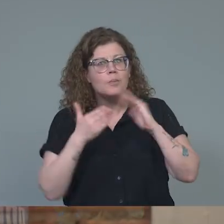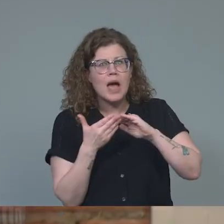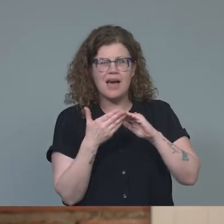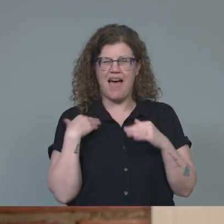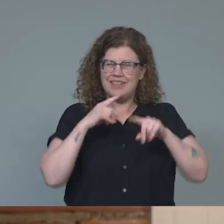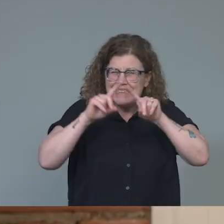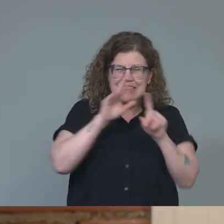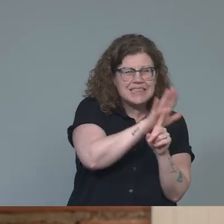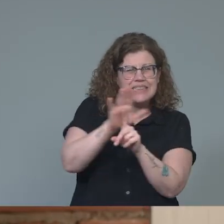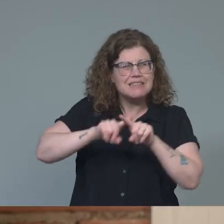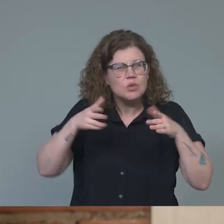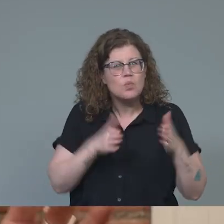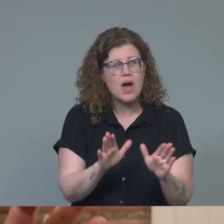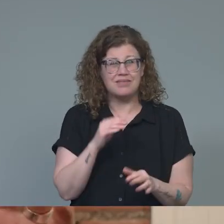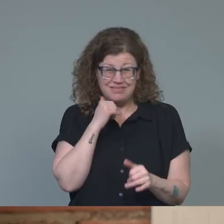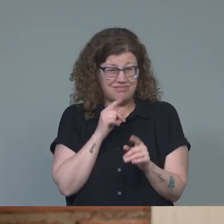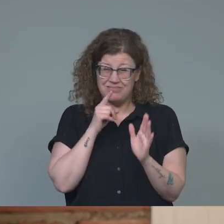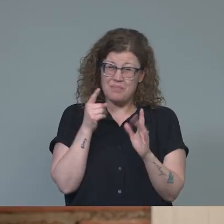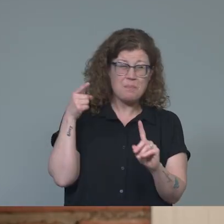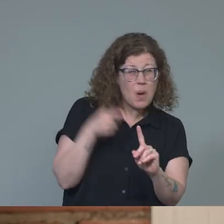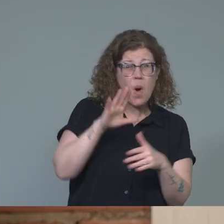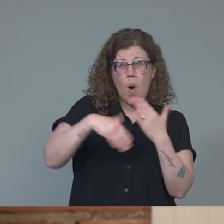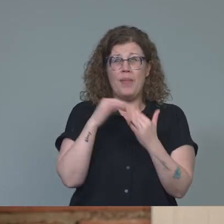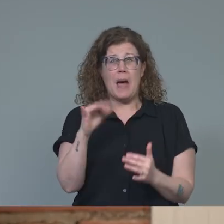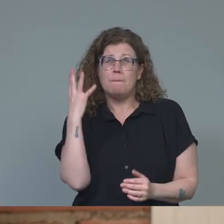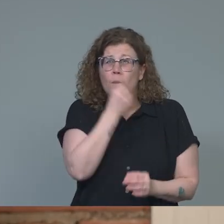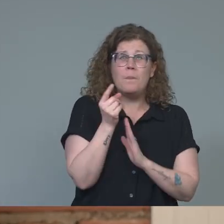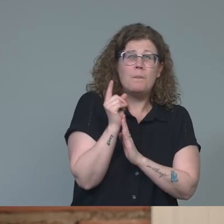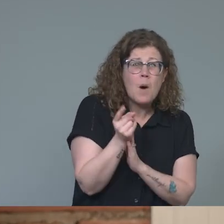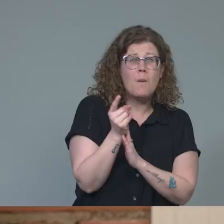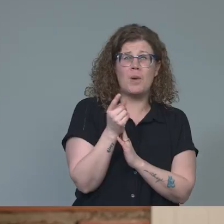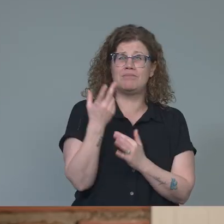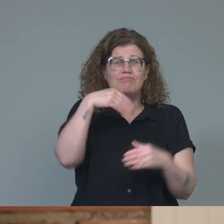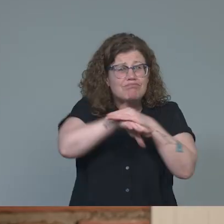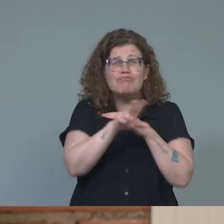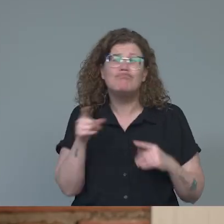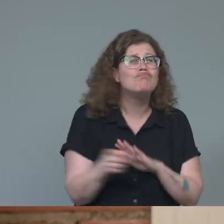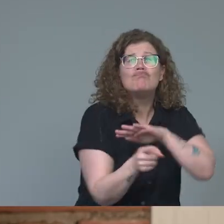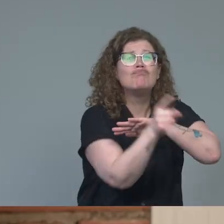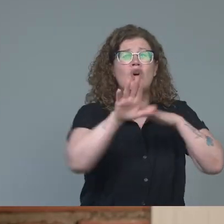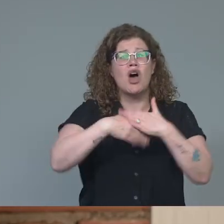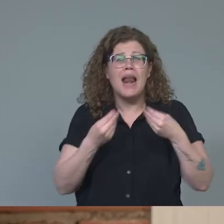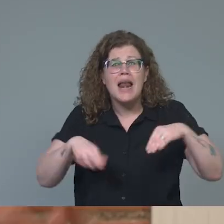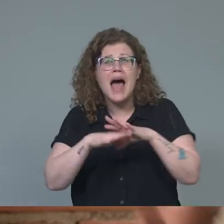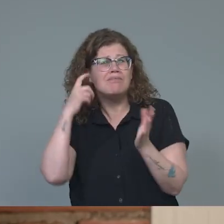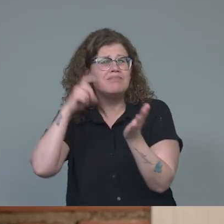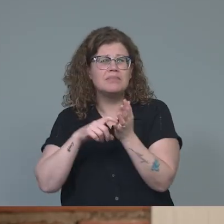By engaging the community, you can make your project much more sight-specific and connected to that community itself. So that artwork could never exist